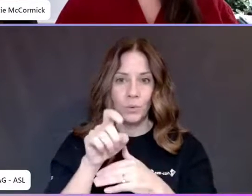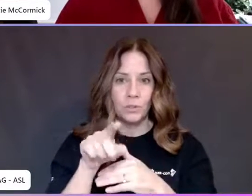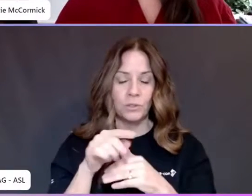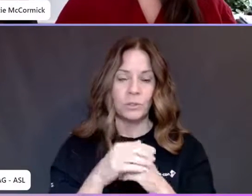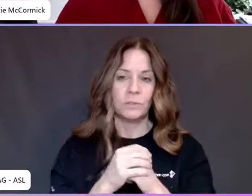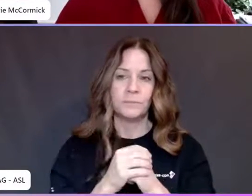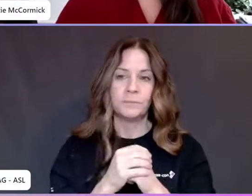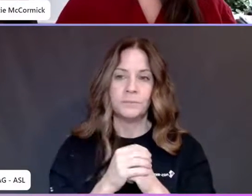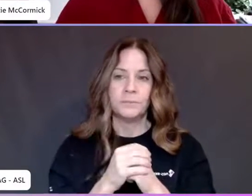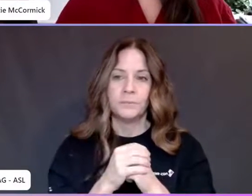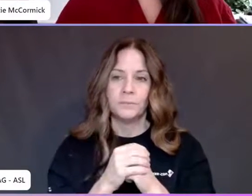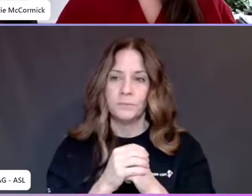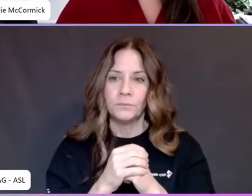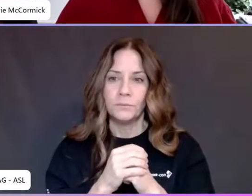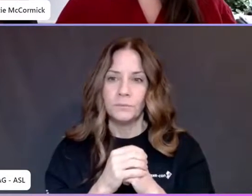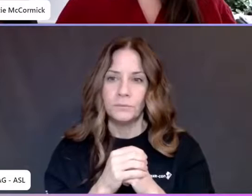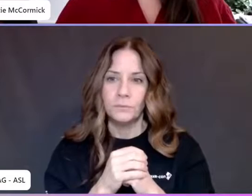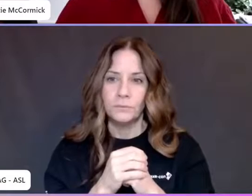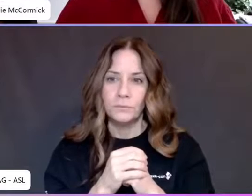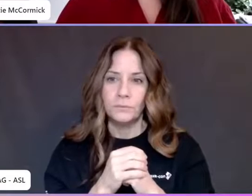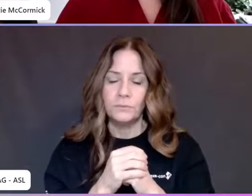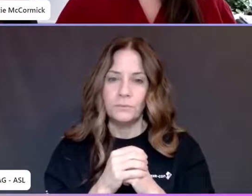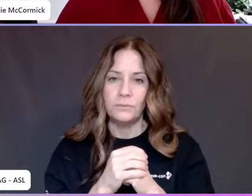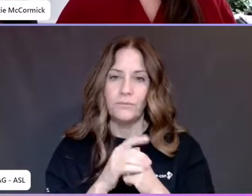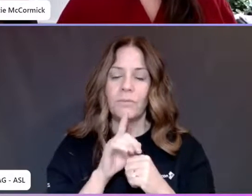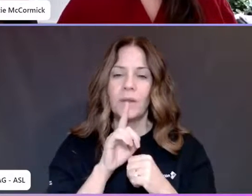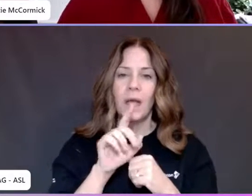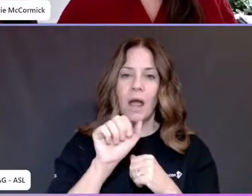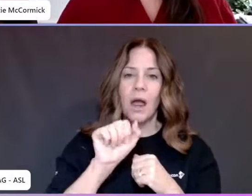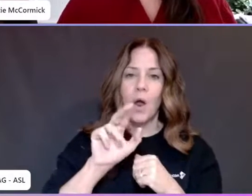and share amount, but some still might want the knowledge.